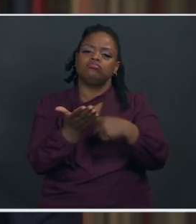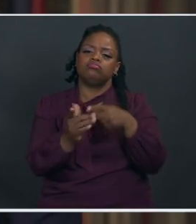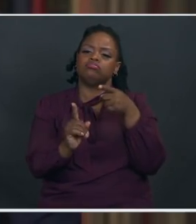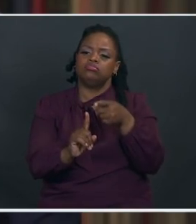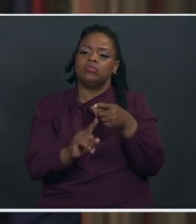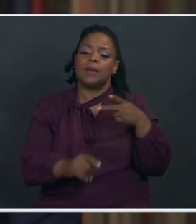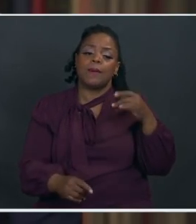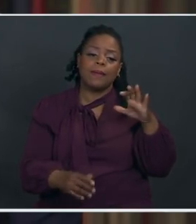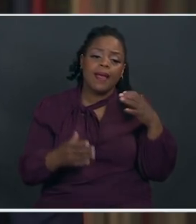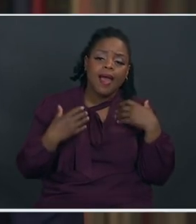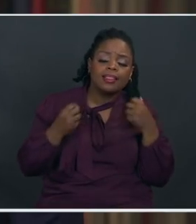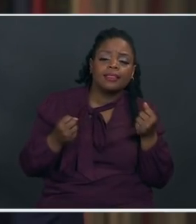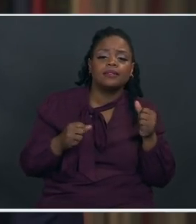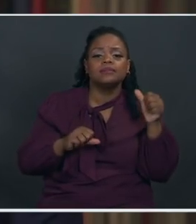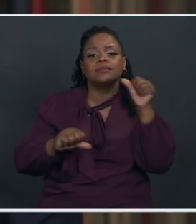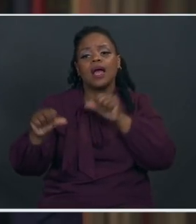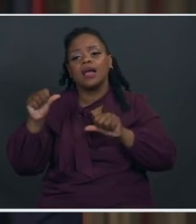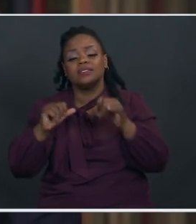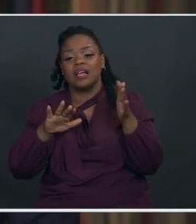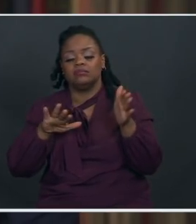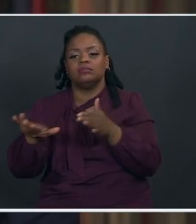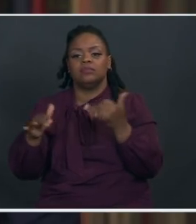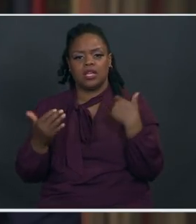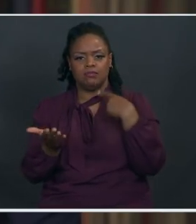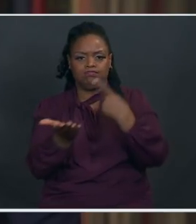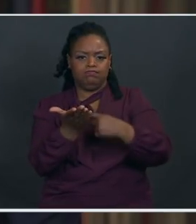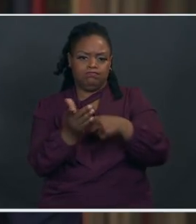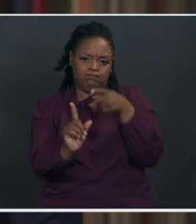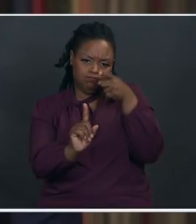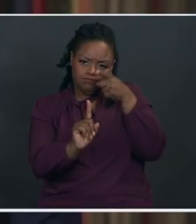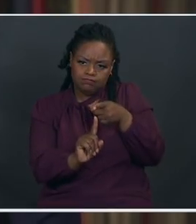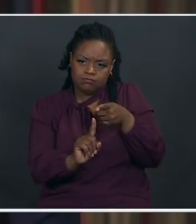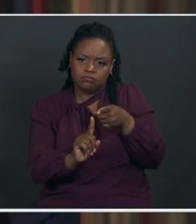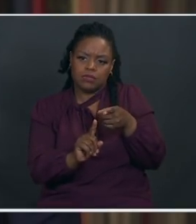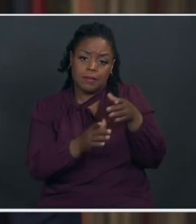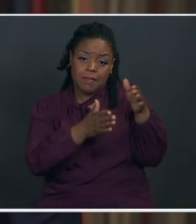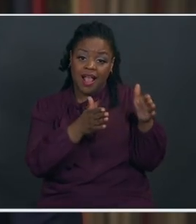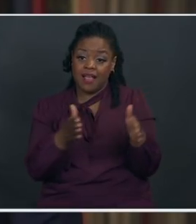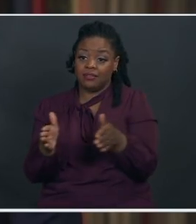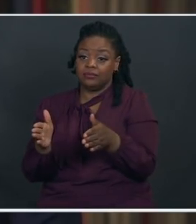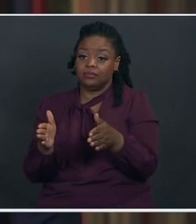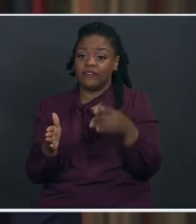I'm going to talk about another topic, which is execution of the plan to combat the COVID crisis.